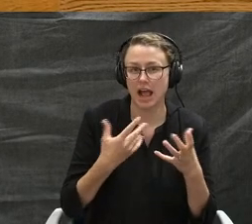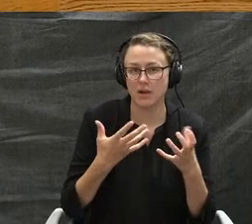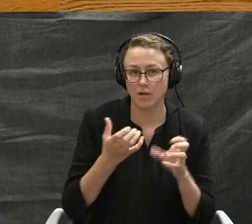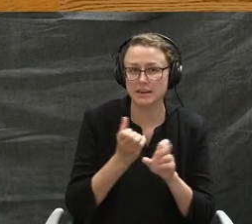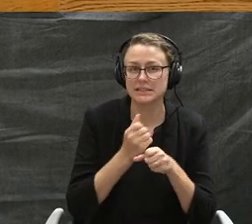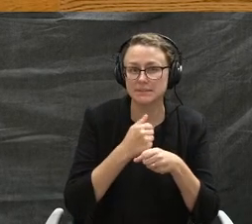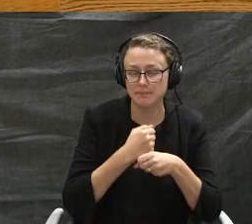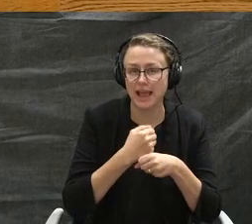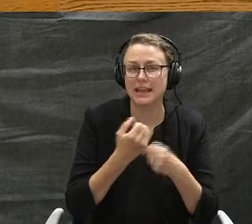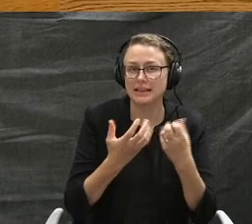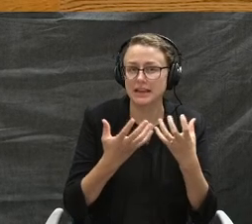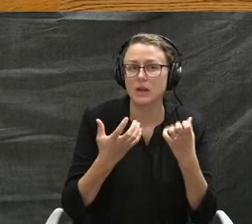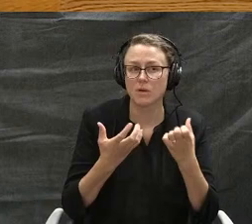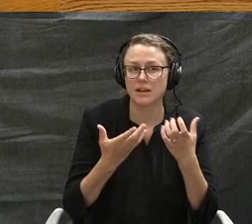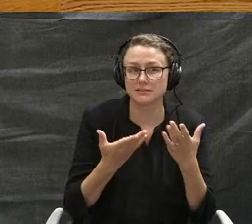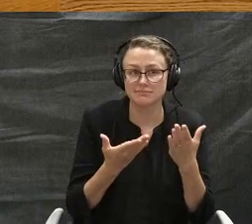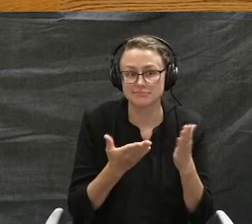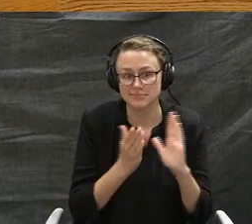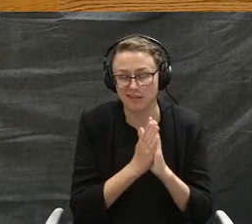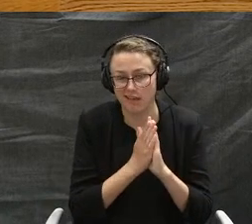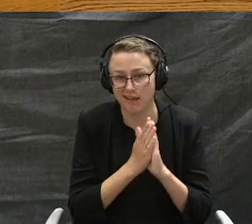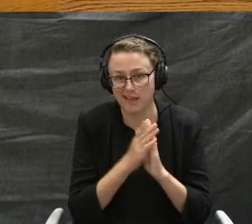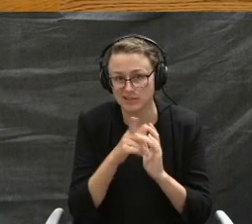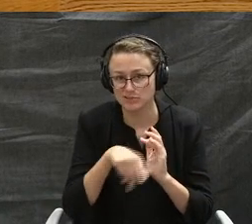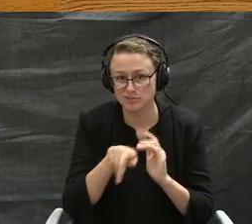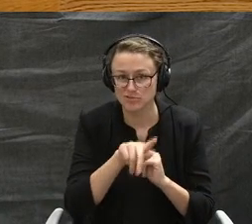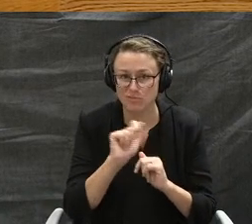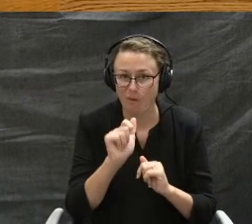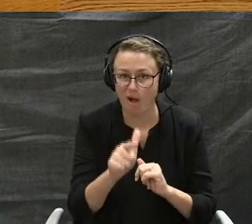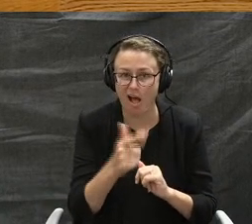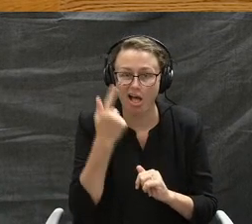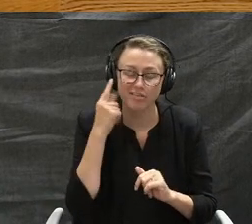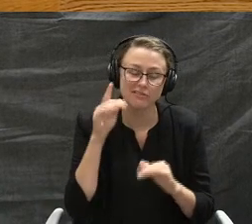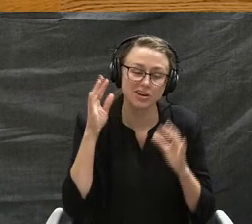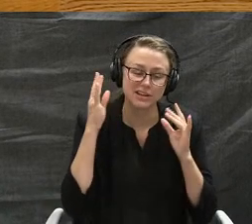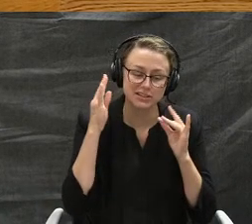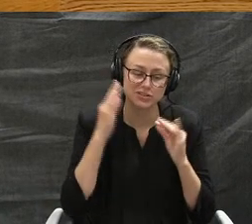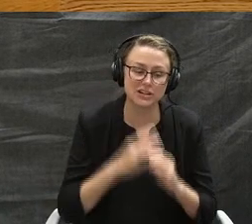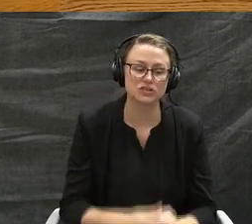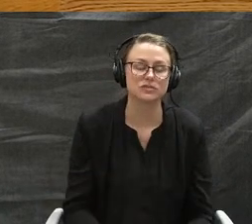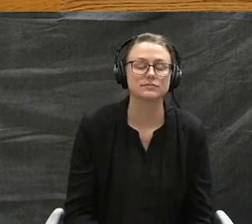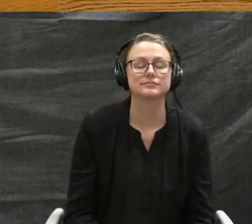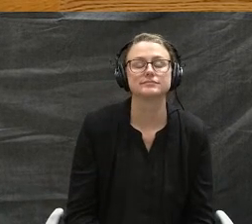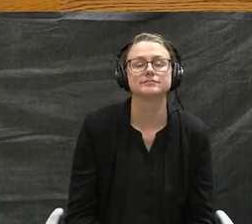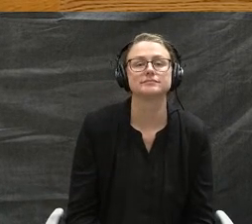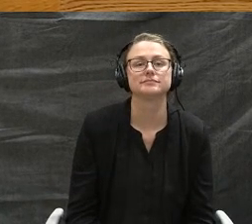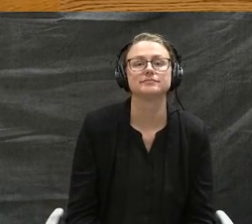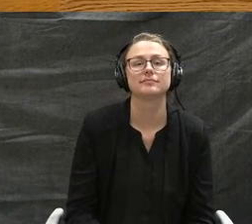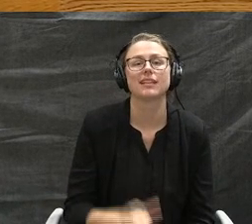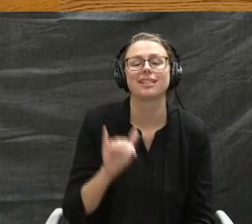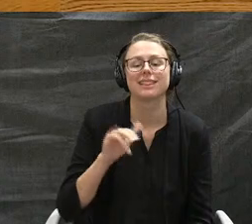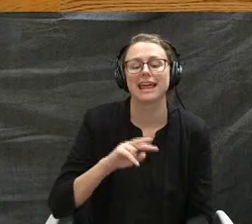wanted to put it past put it past you all for consideration is really when we're talking about that definition of